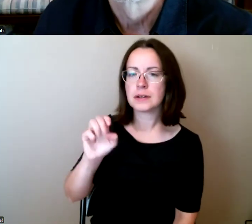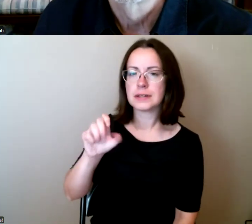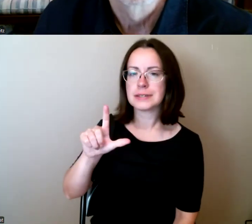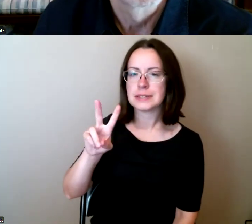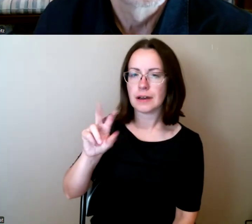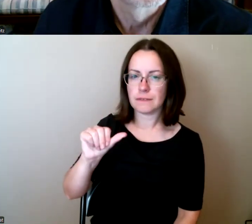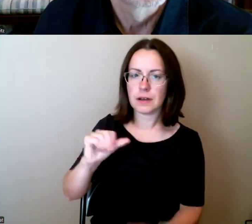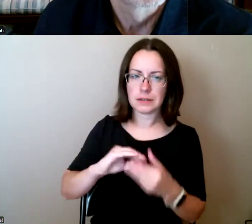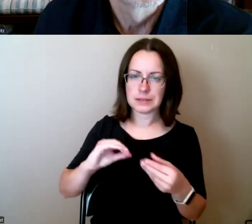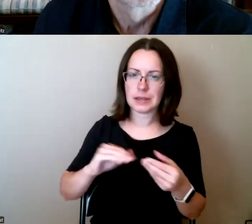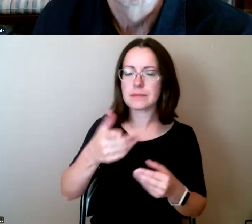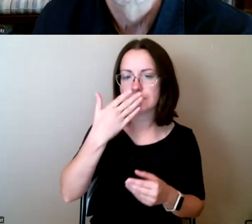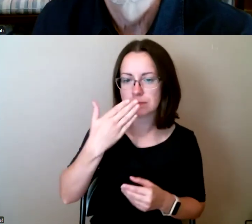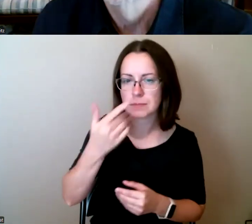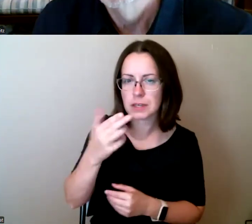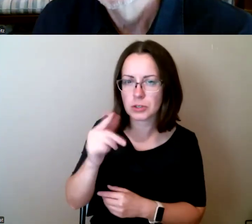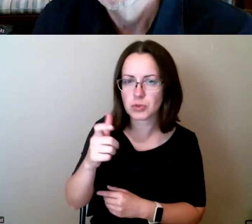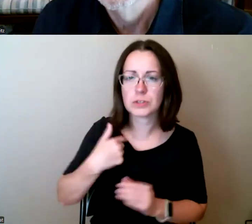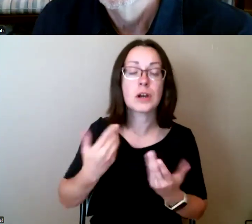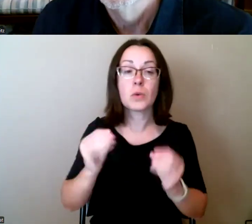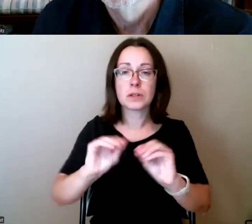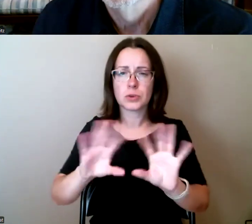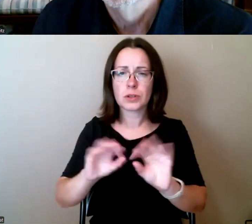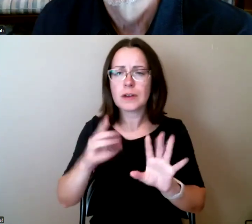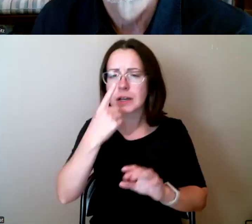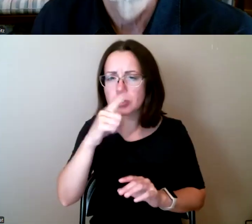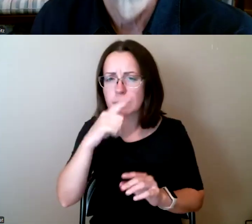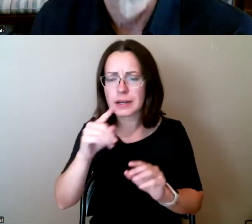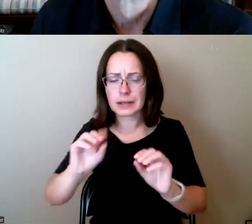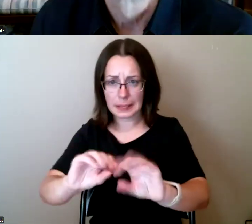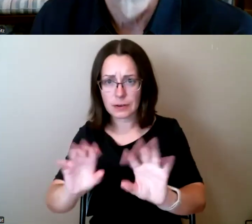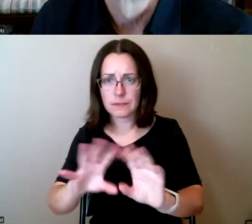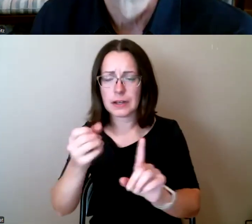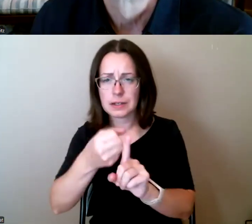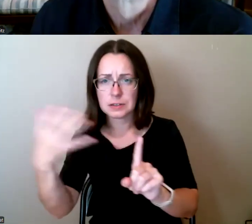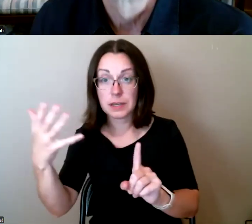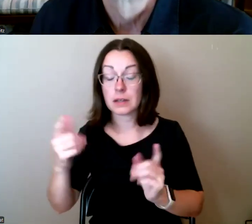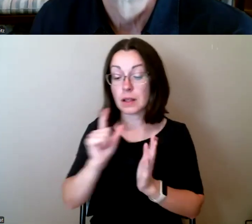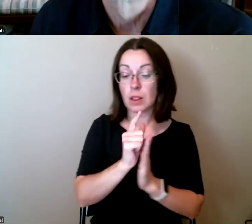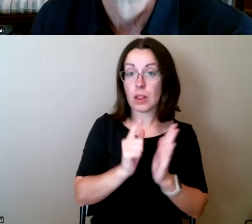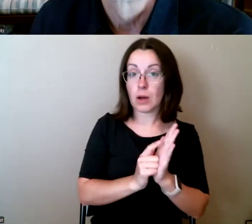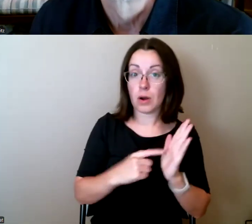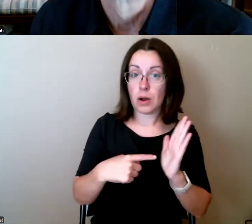could you um expand just a little bit just to clarify that the law when it talks about